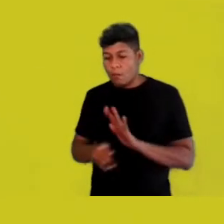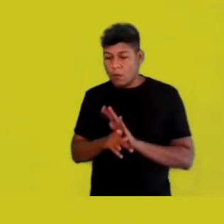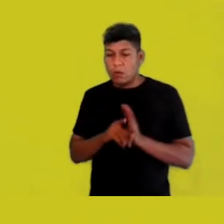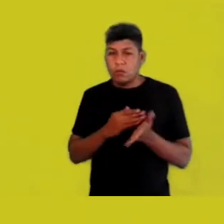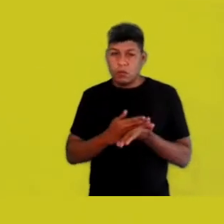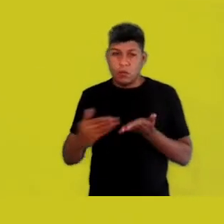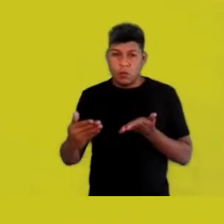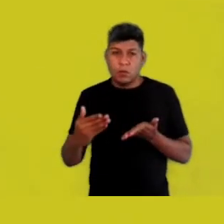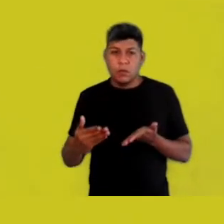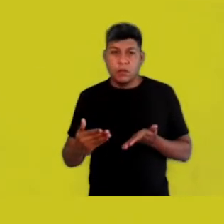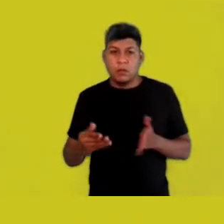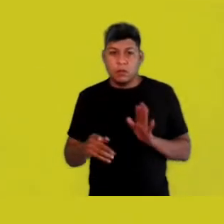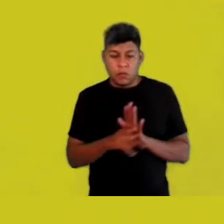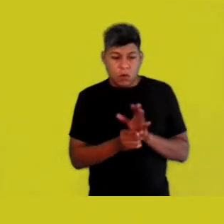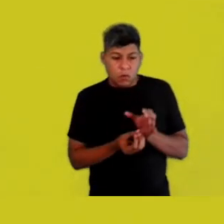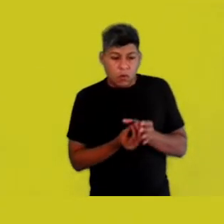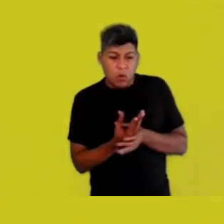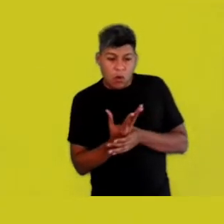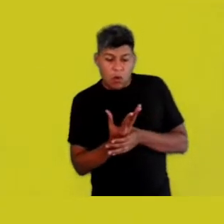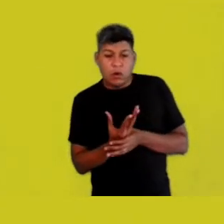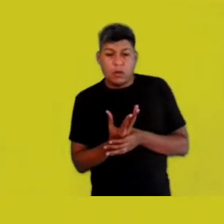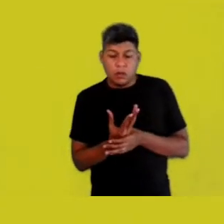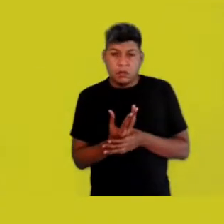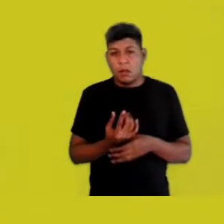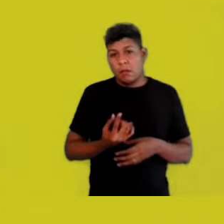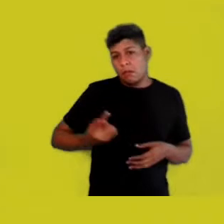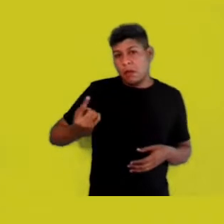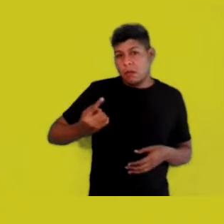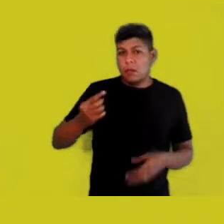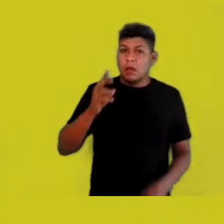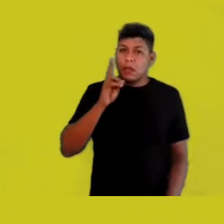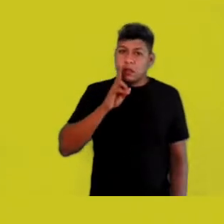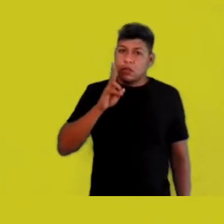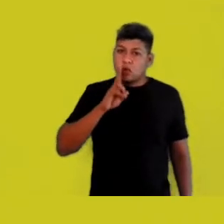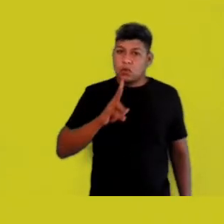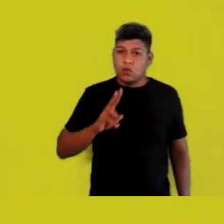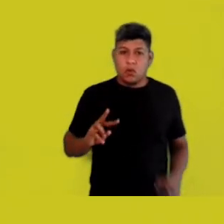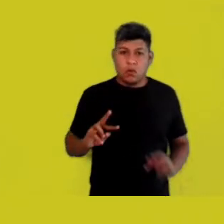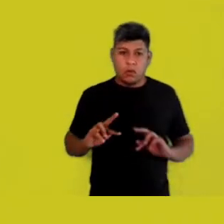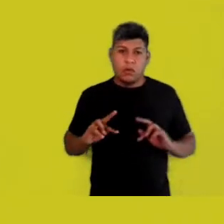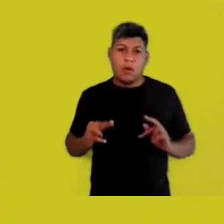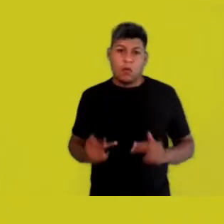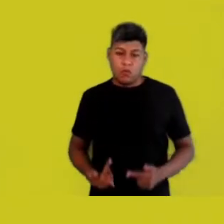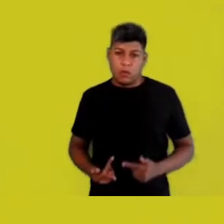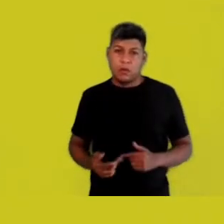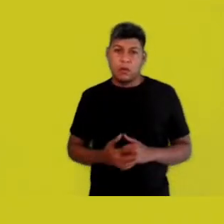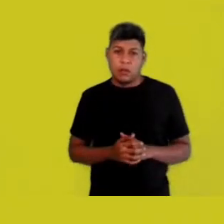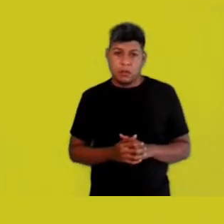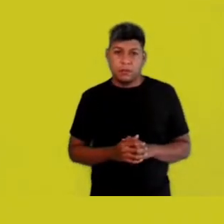since the primordial cosmic origins of humanity’s history.” End of quote.